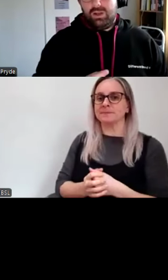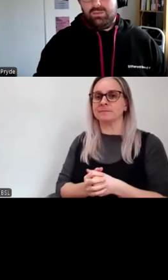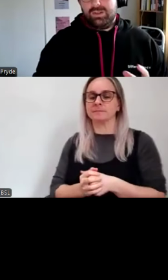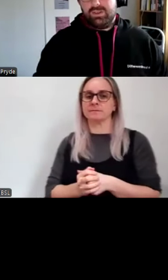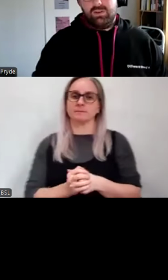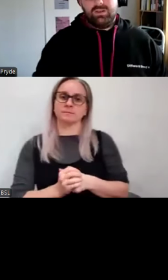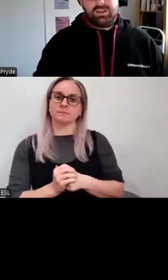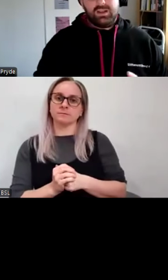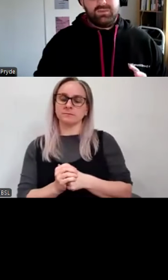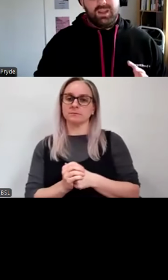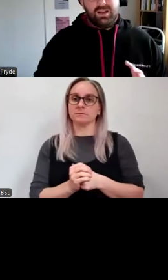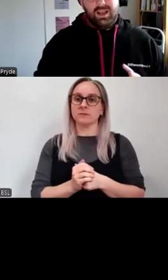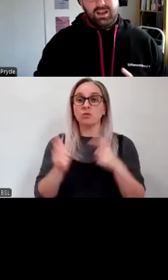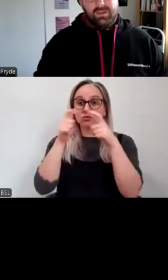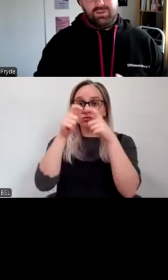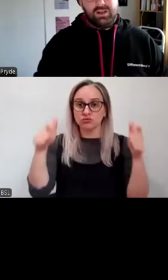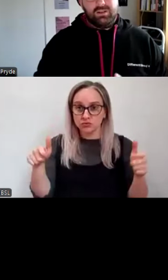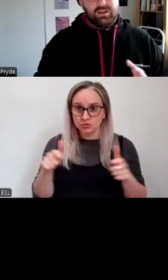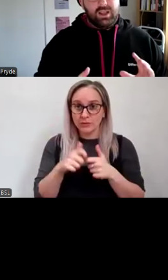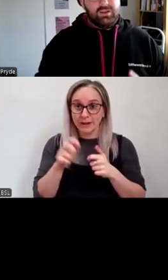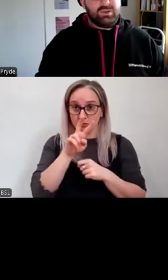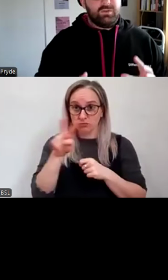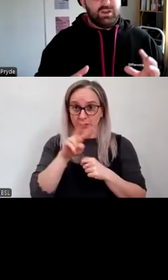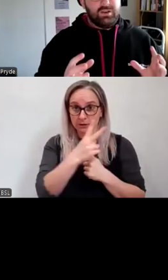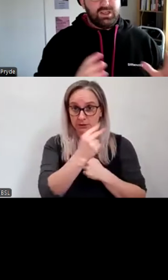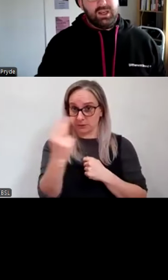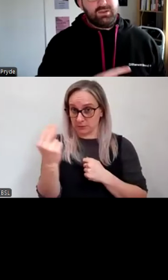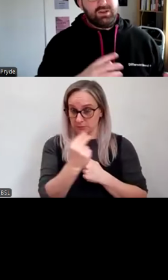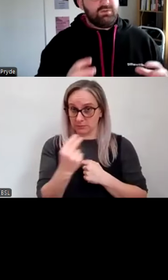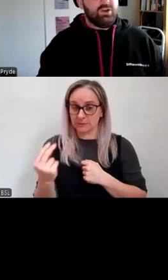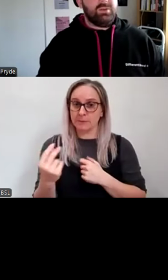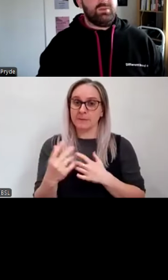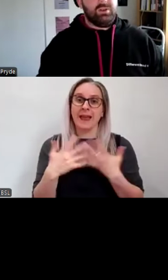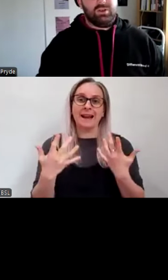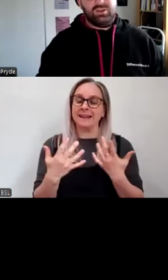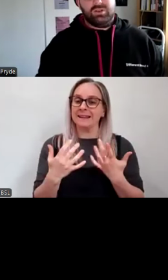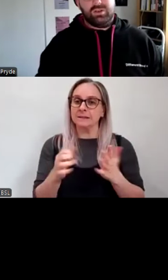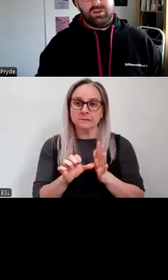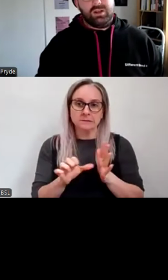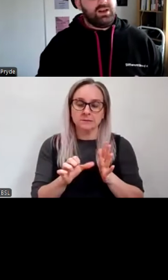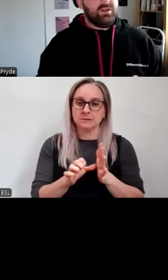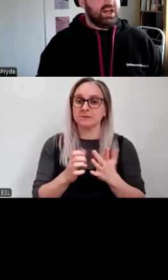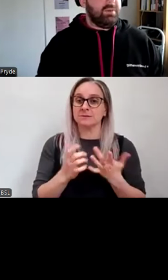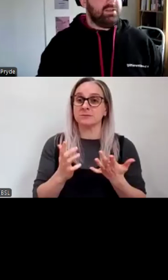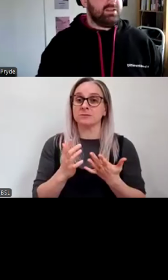When it comes to screen readers and in particular errors within our seat maps and our forms, we want to ensure that when an error happens,